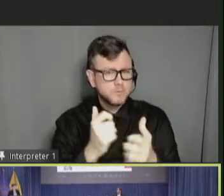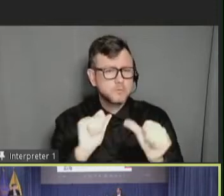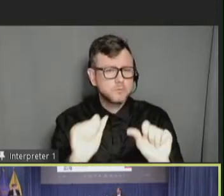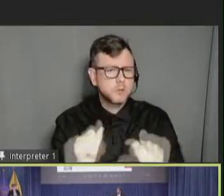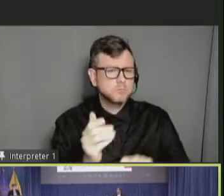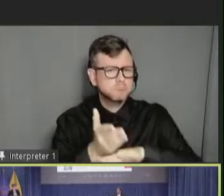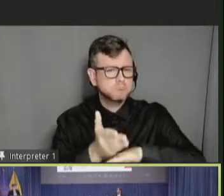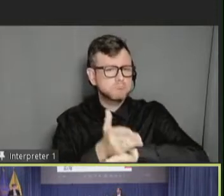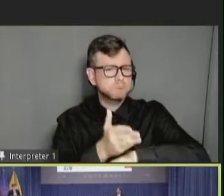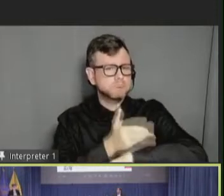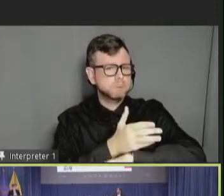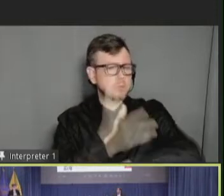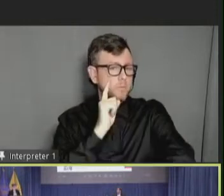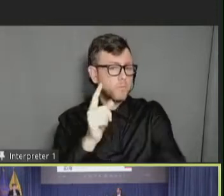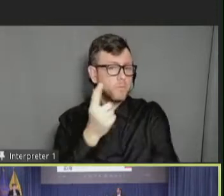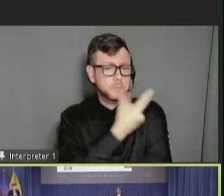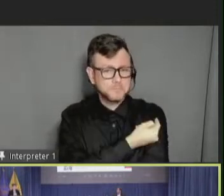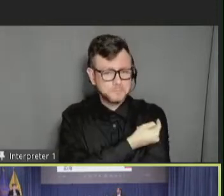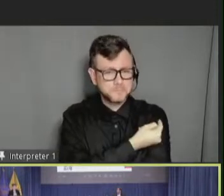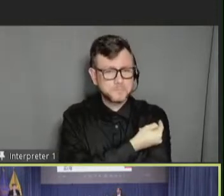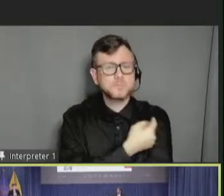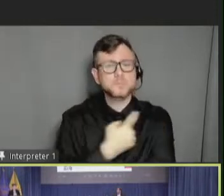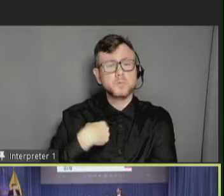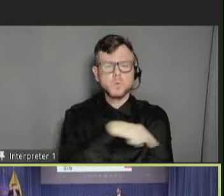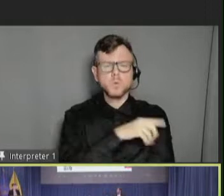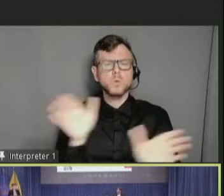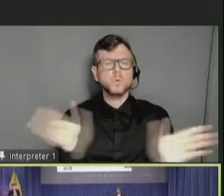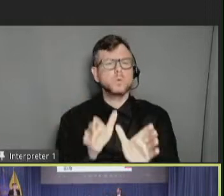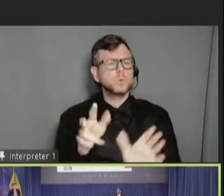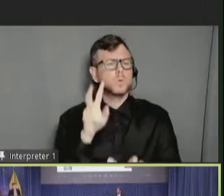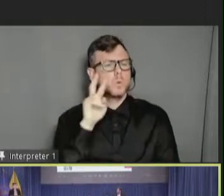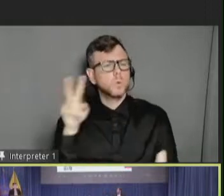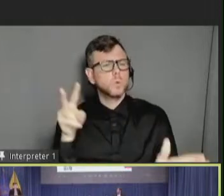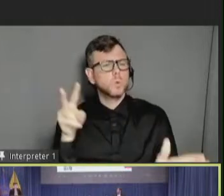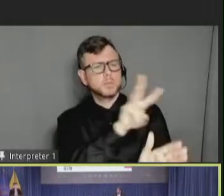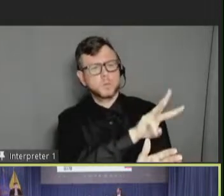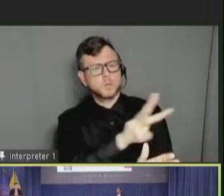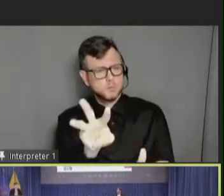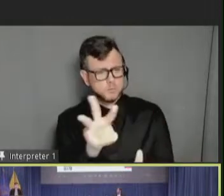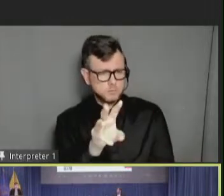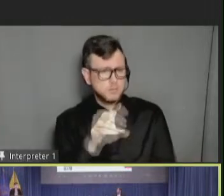in immunization. So, we encourage you to take a look at our website. There is a QR code there,